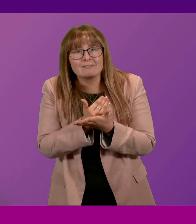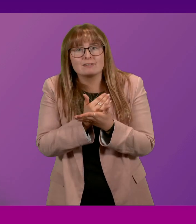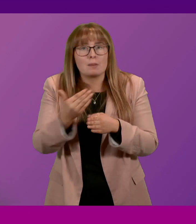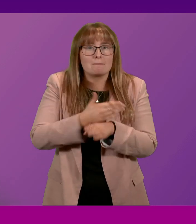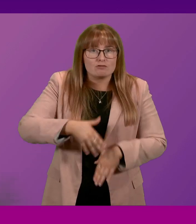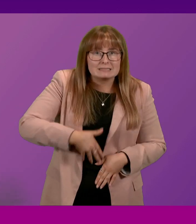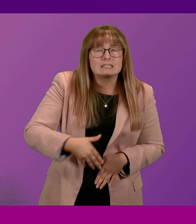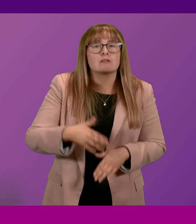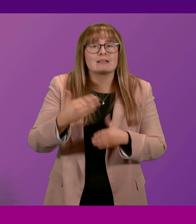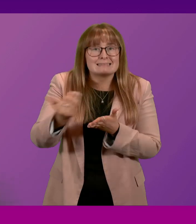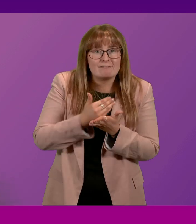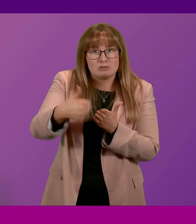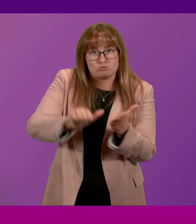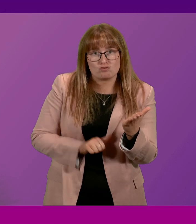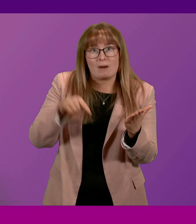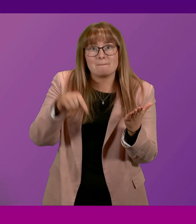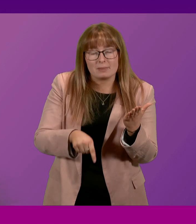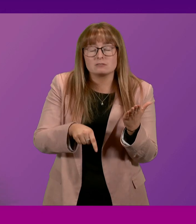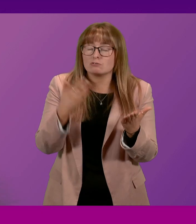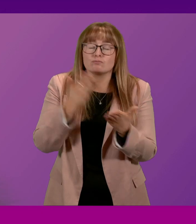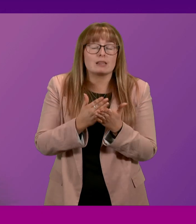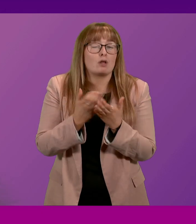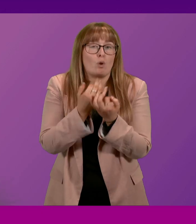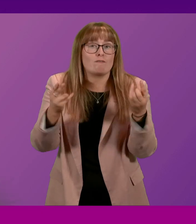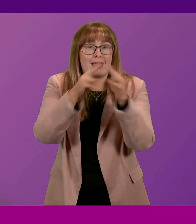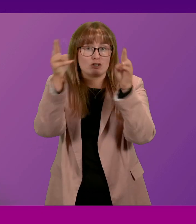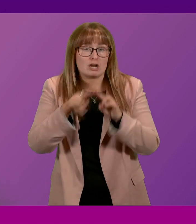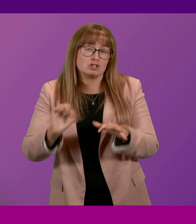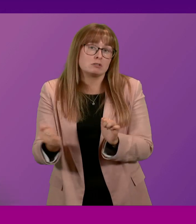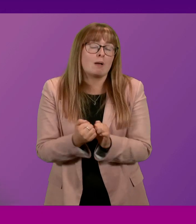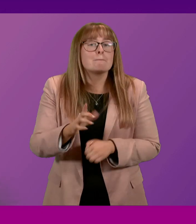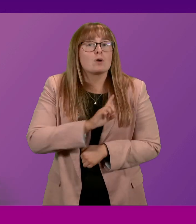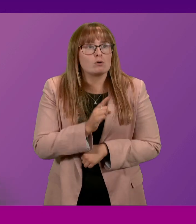programme, which has received a great deal of international commendation because of its focus on